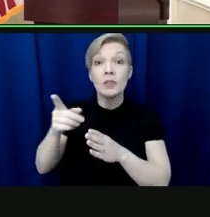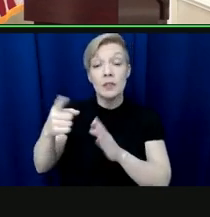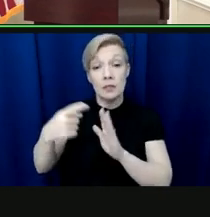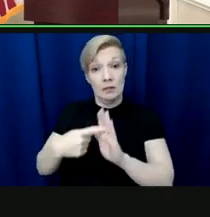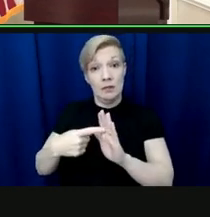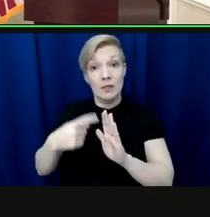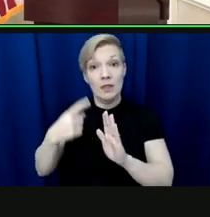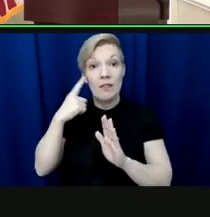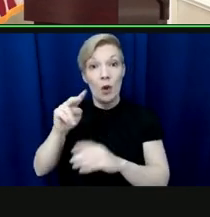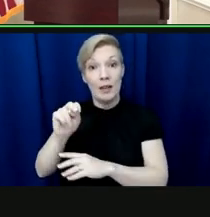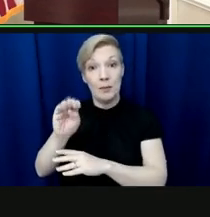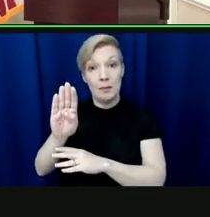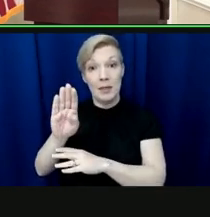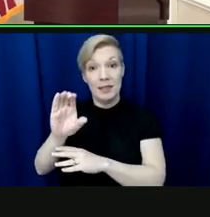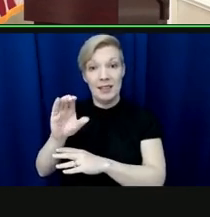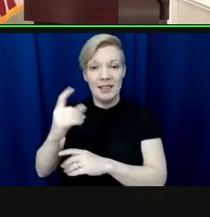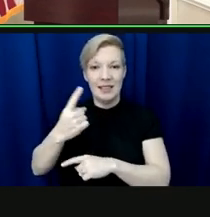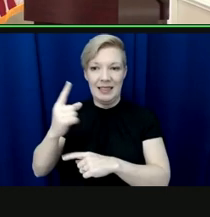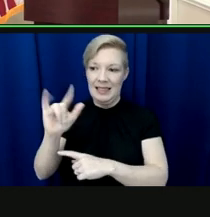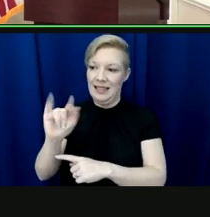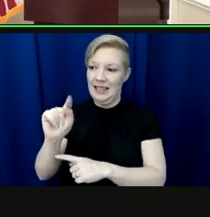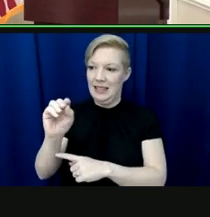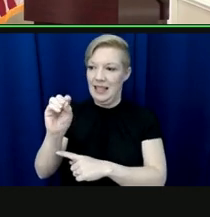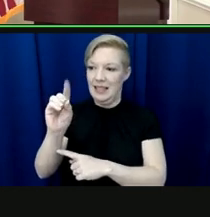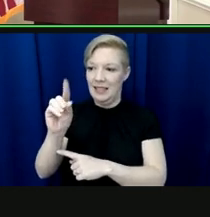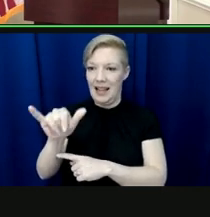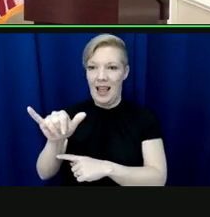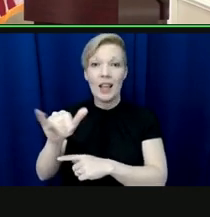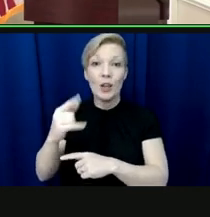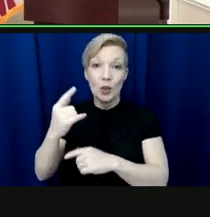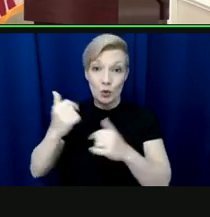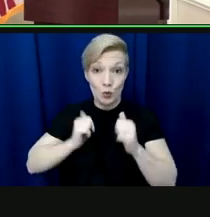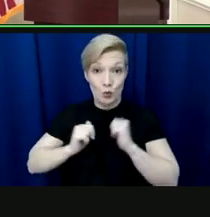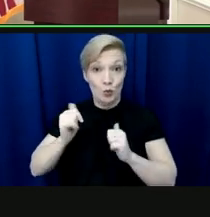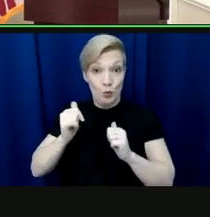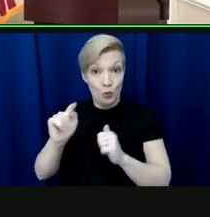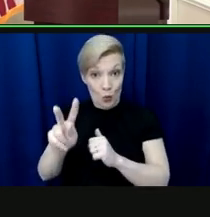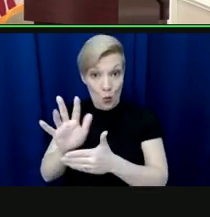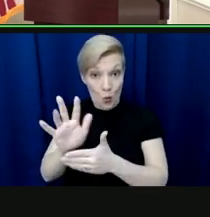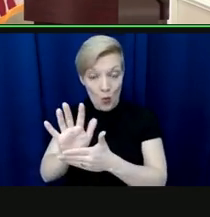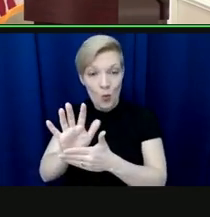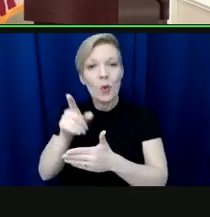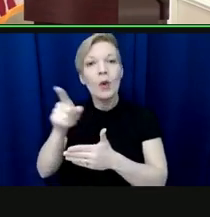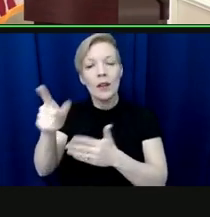His work has documented across the country and even across the world how climate change